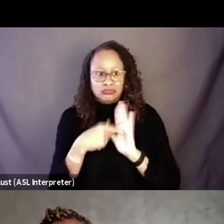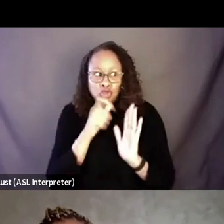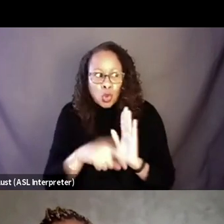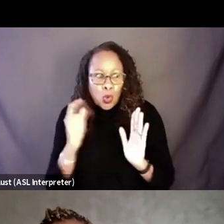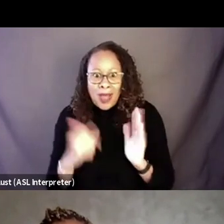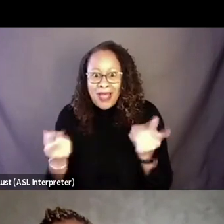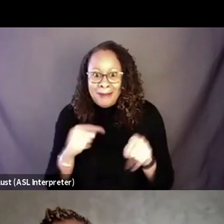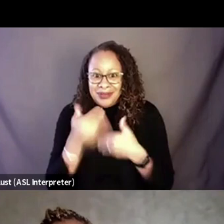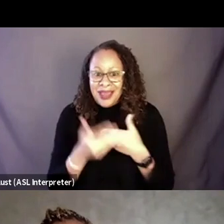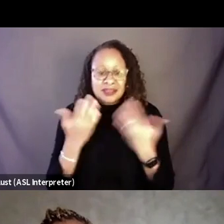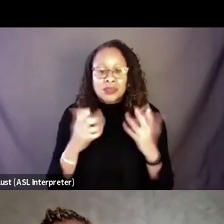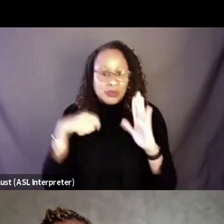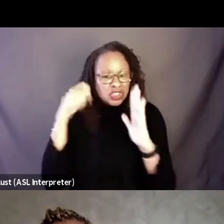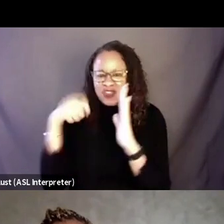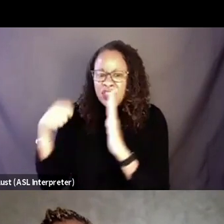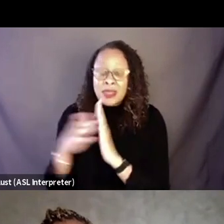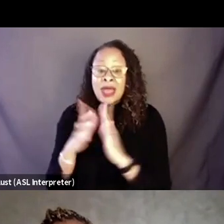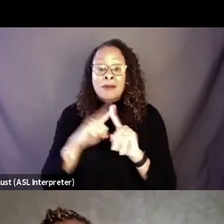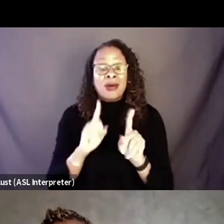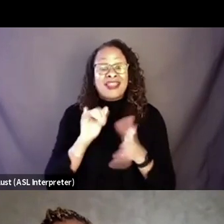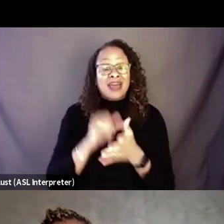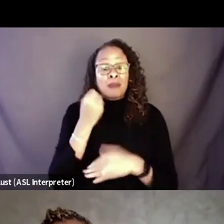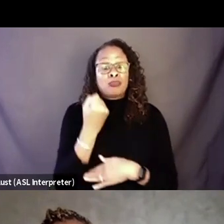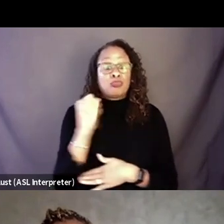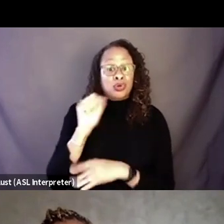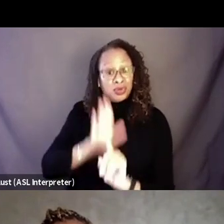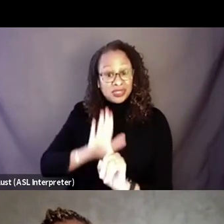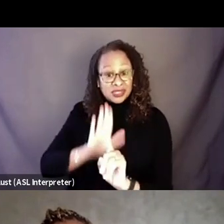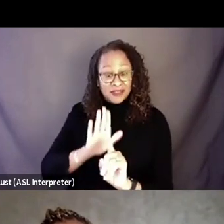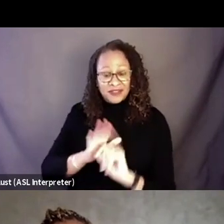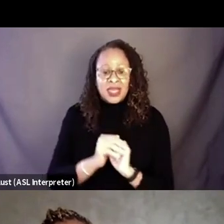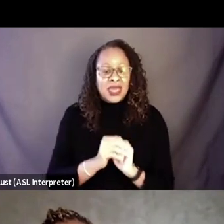But the protest itself is perhaps arguably one